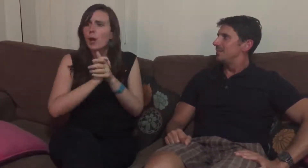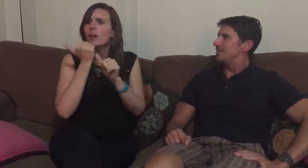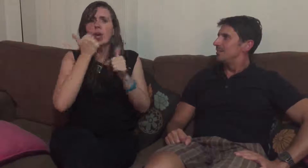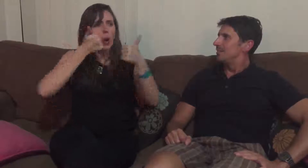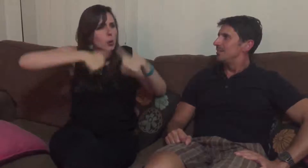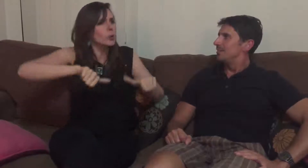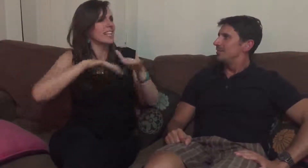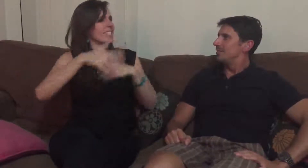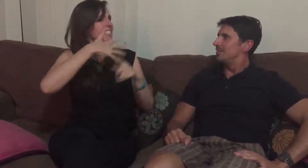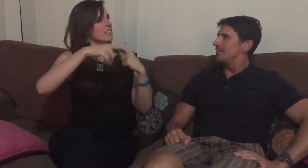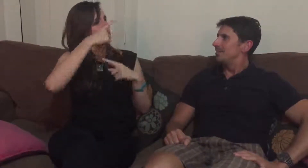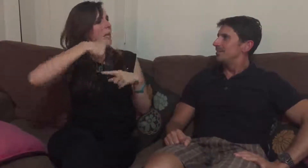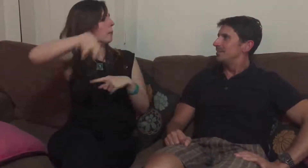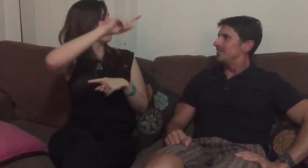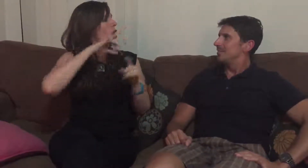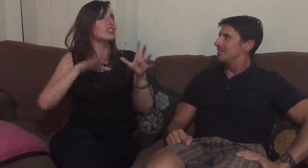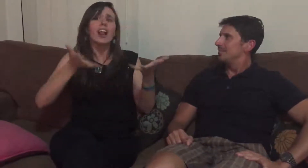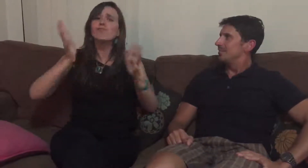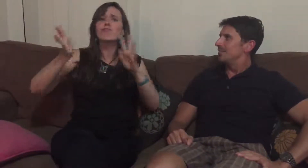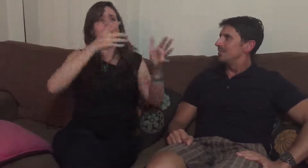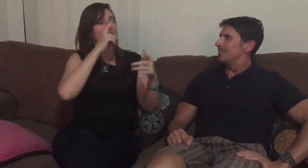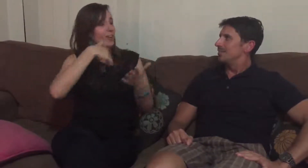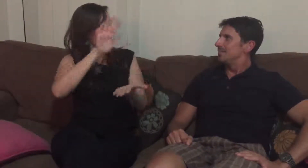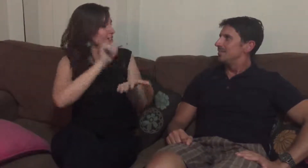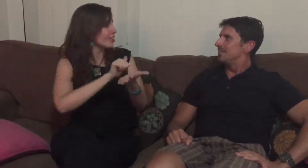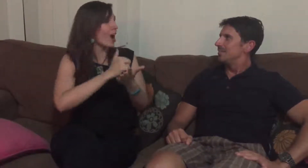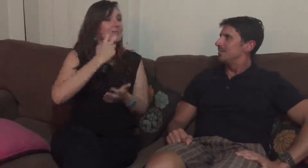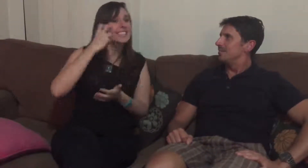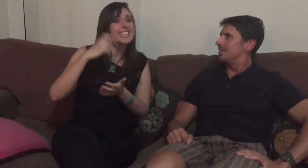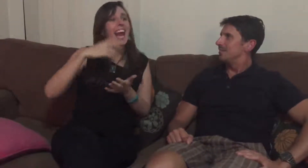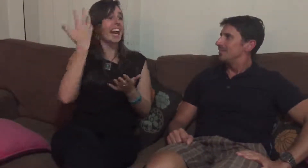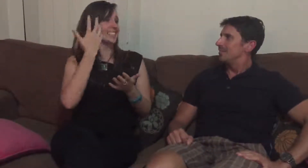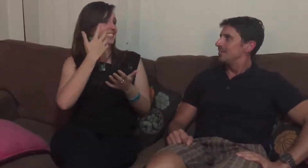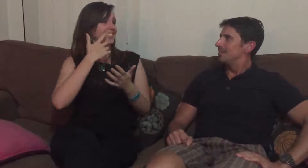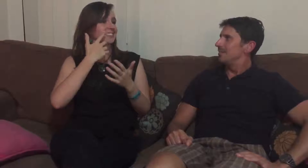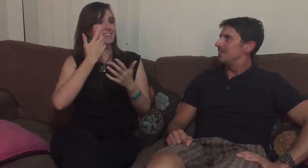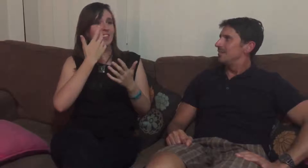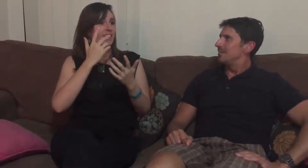is made easier because of the work I do. I hope that my grandchildren might be able to go out into the community,